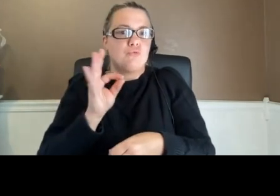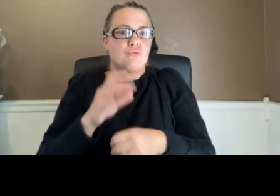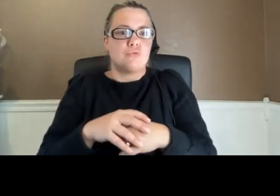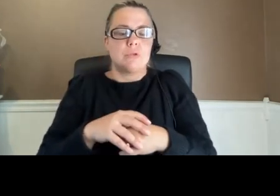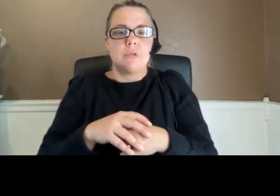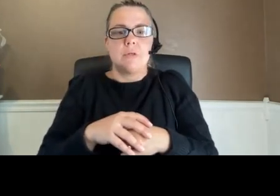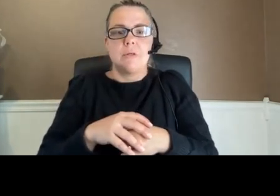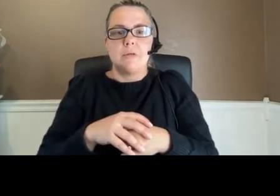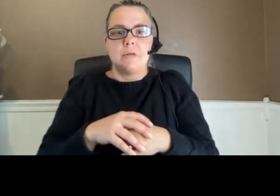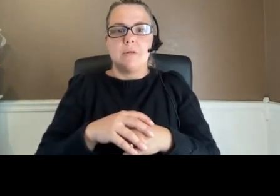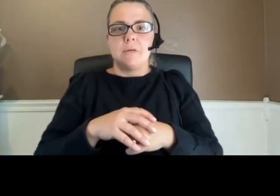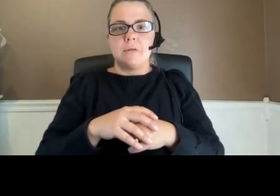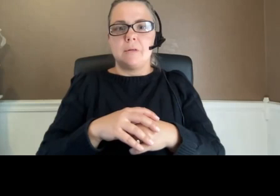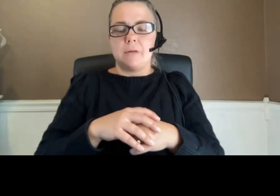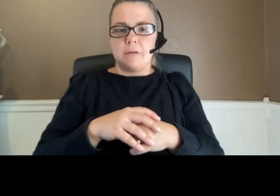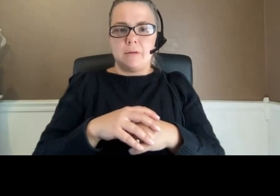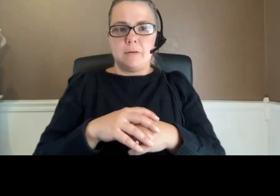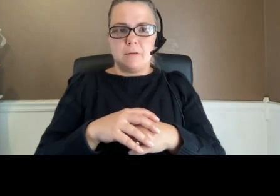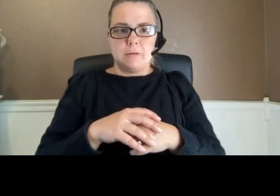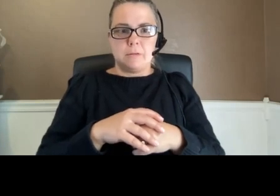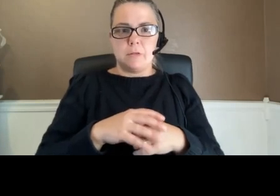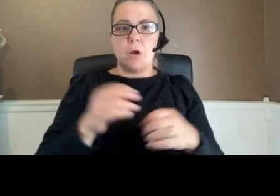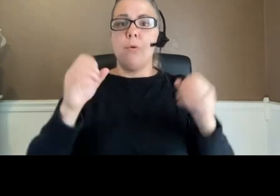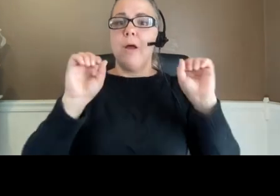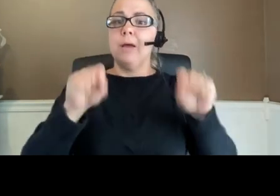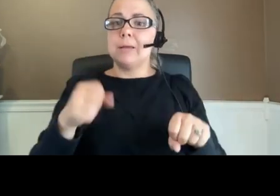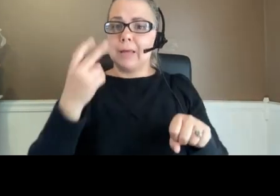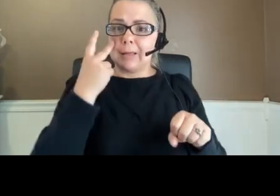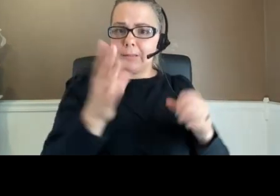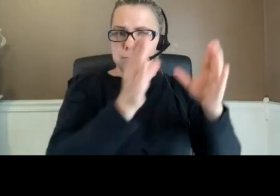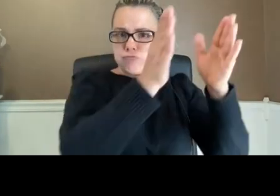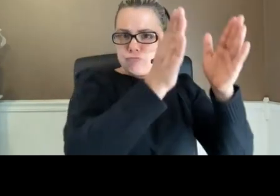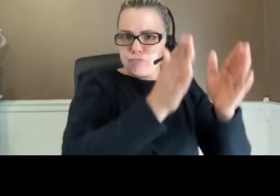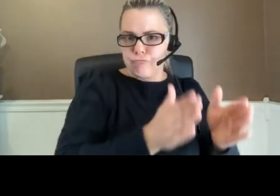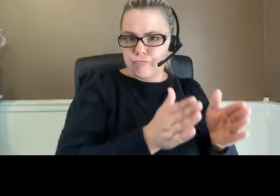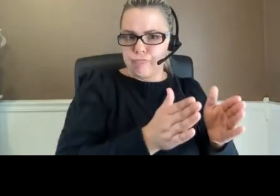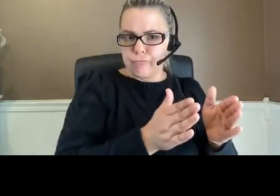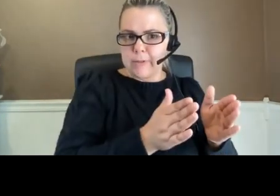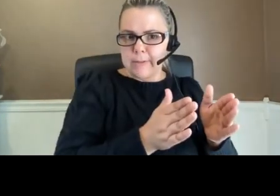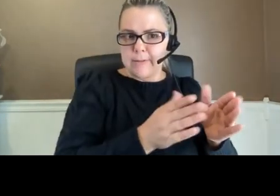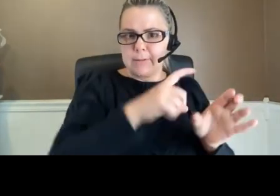part of the page, an aside as well, it's just kind of sidebar type of information, which is great. It